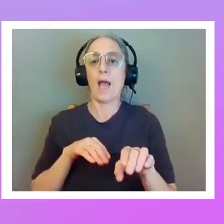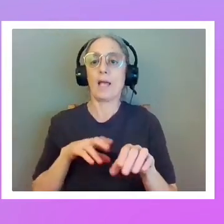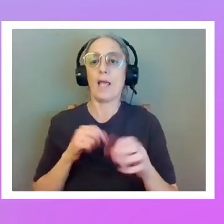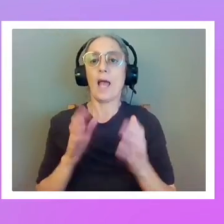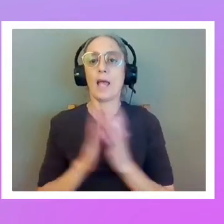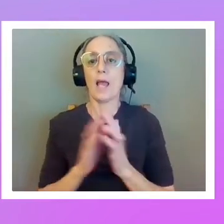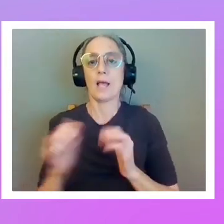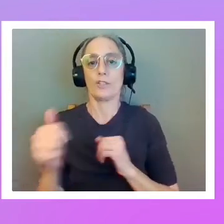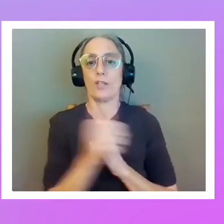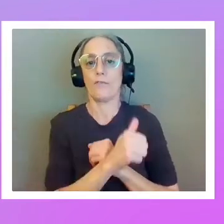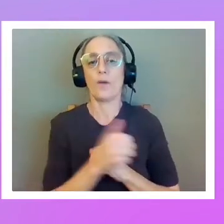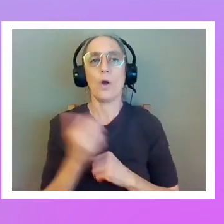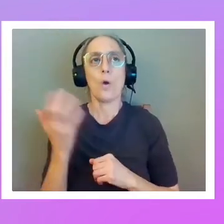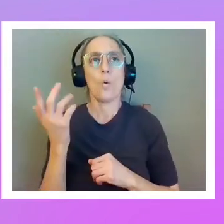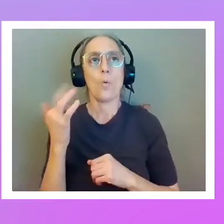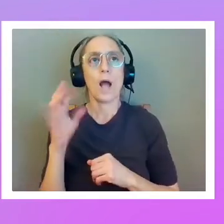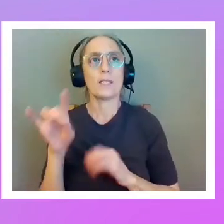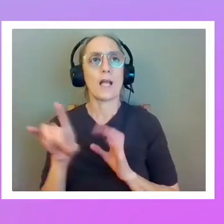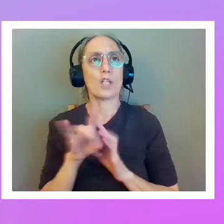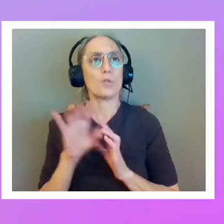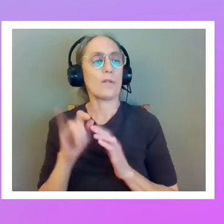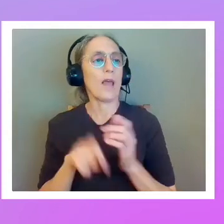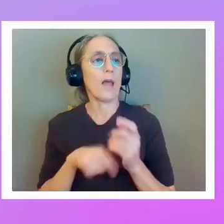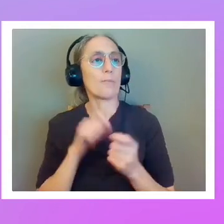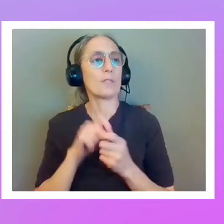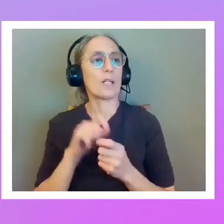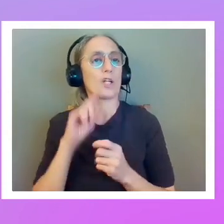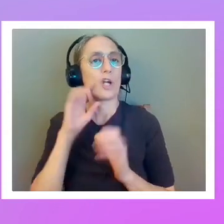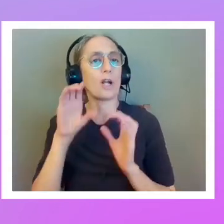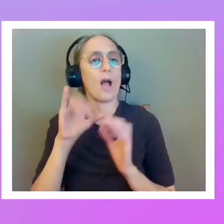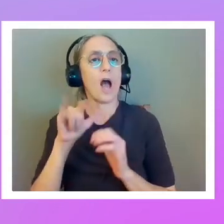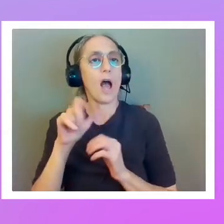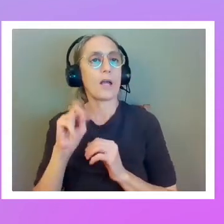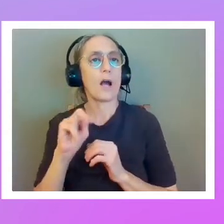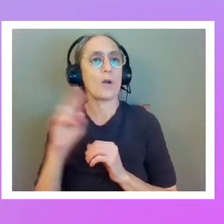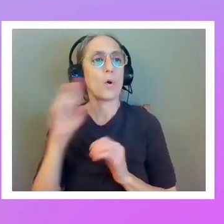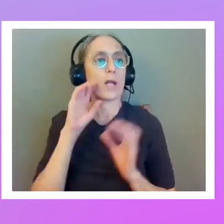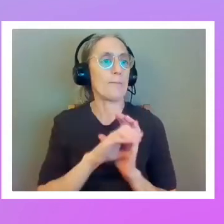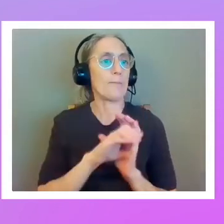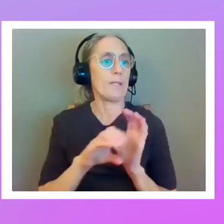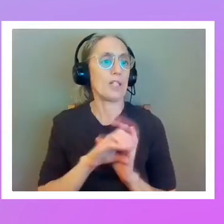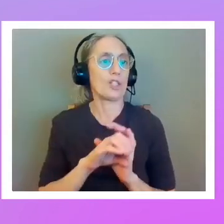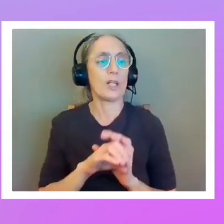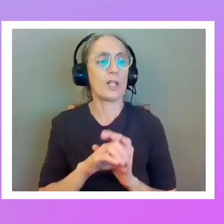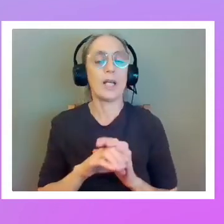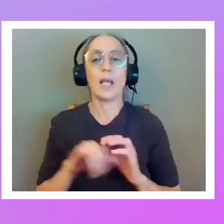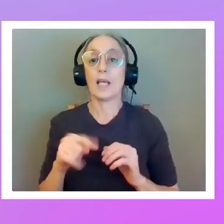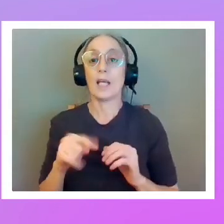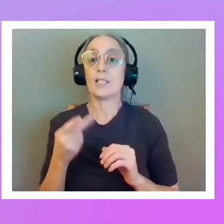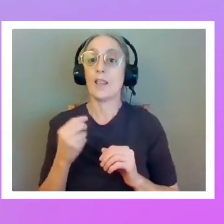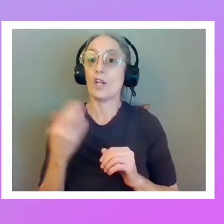why did I choose that particular icon or image? Is there something I want my users to get from it?